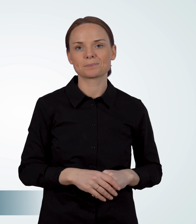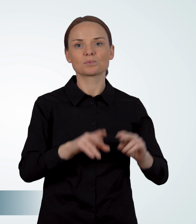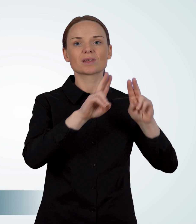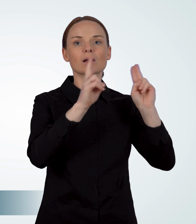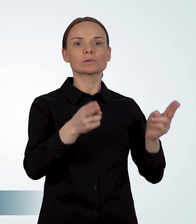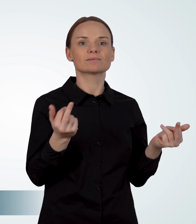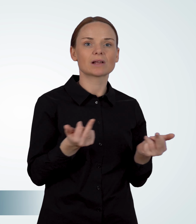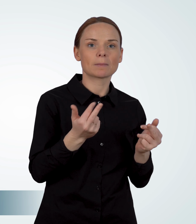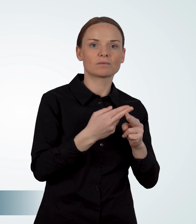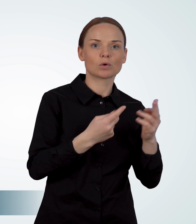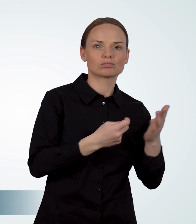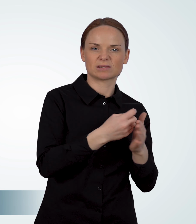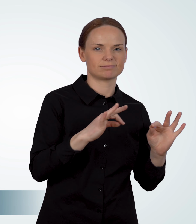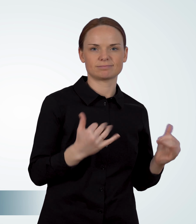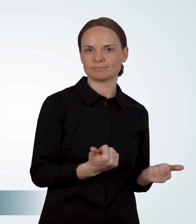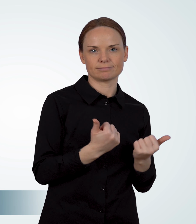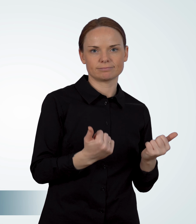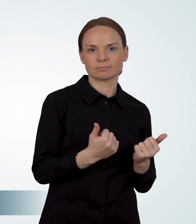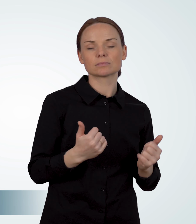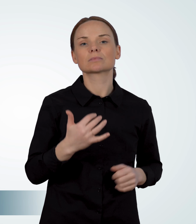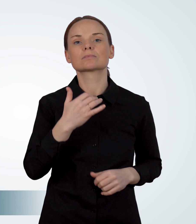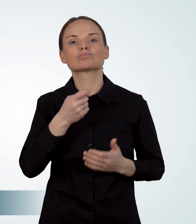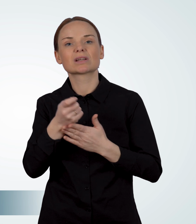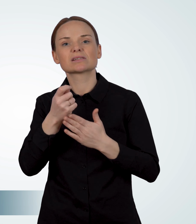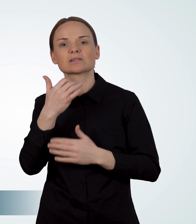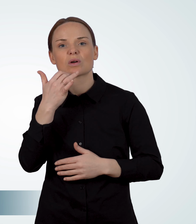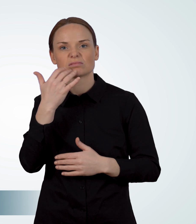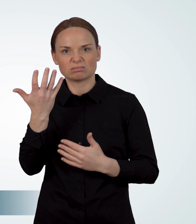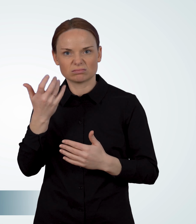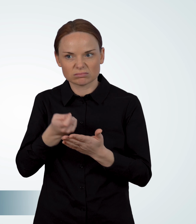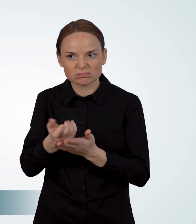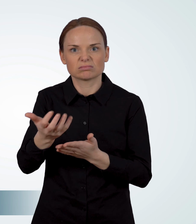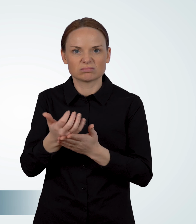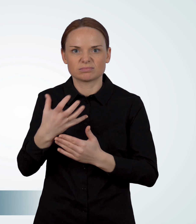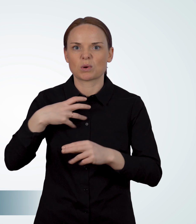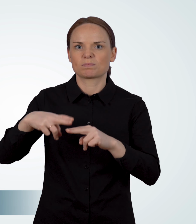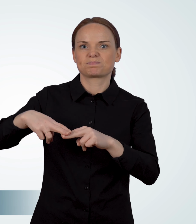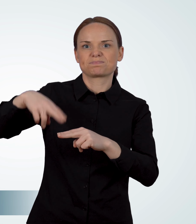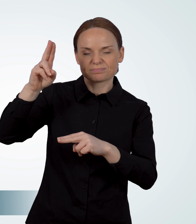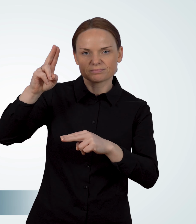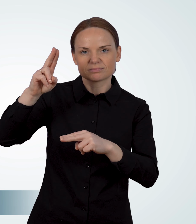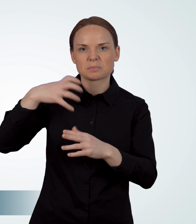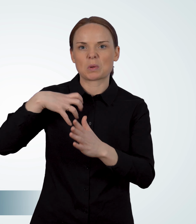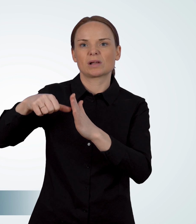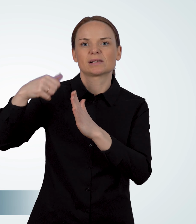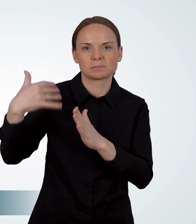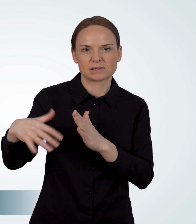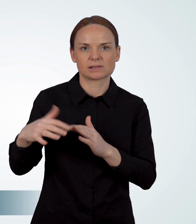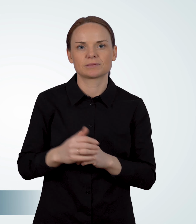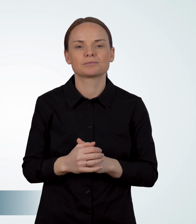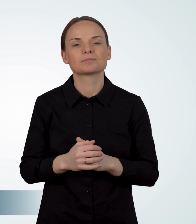There is a lack of available rentals and the cost of rent is increasing.